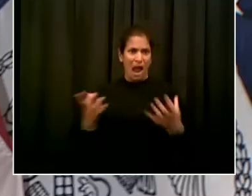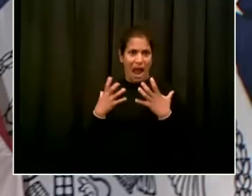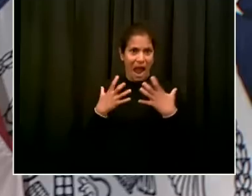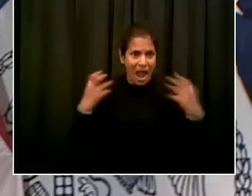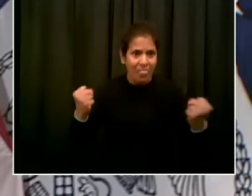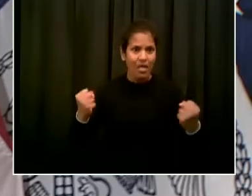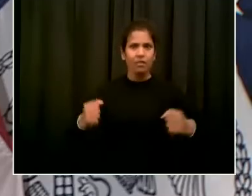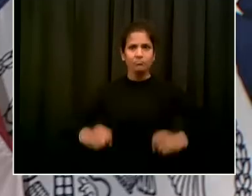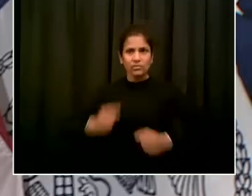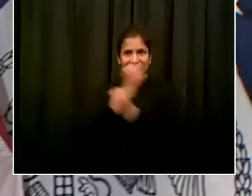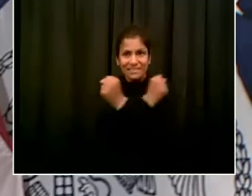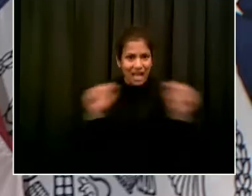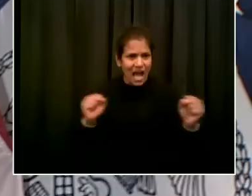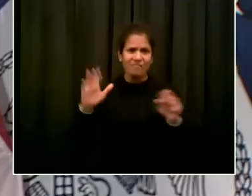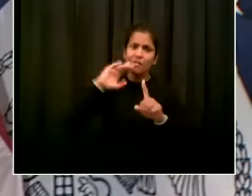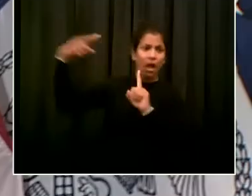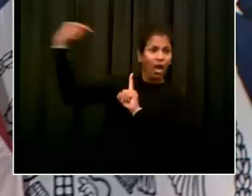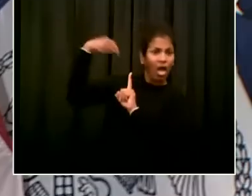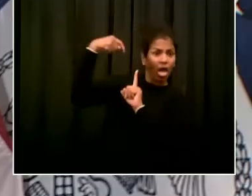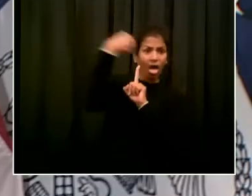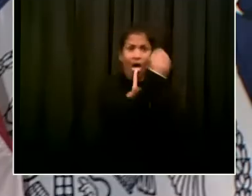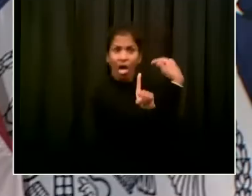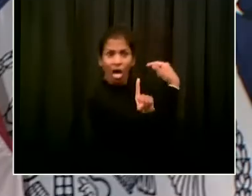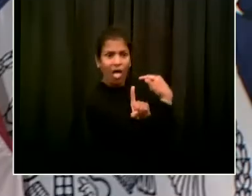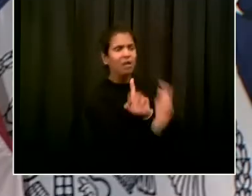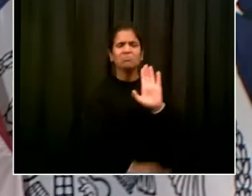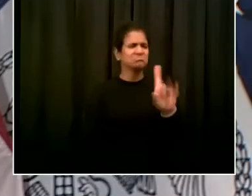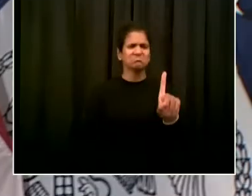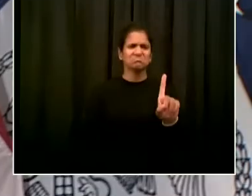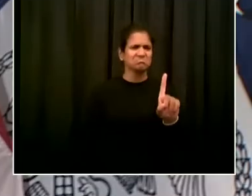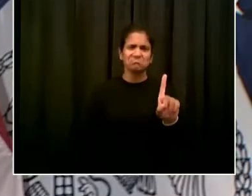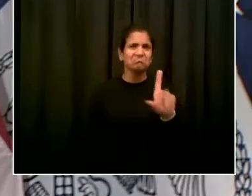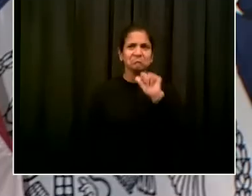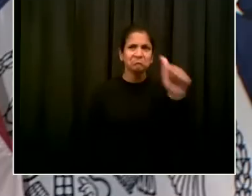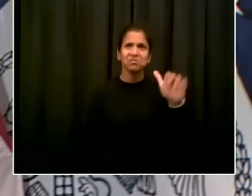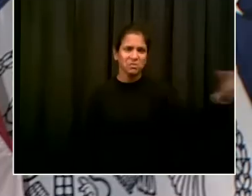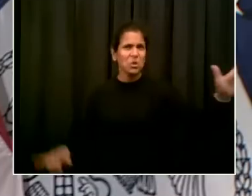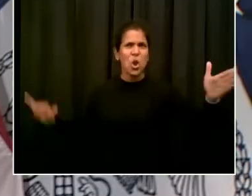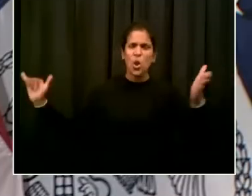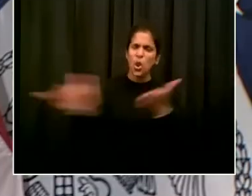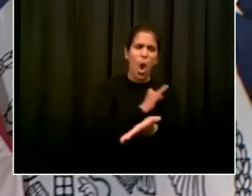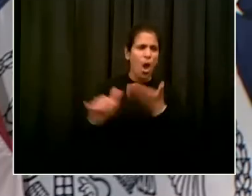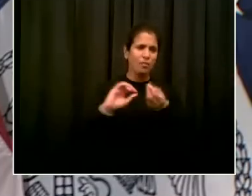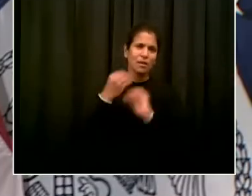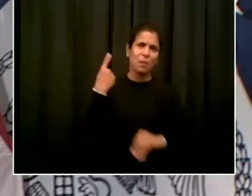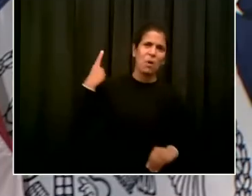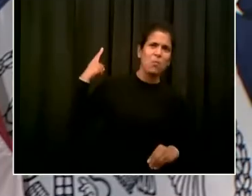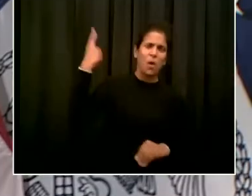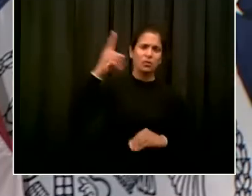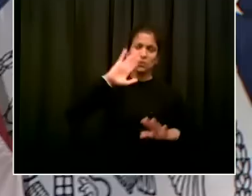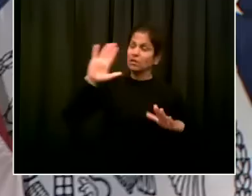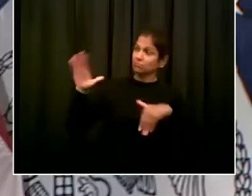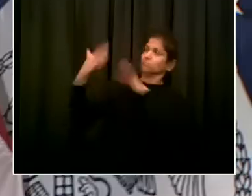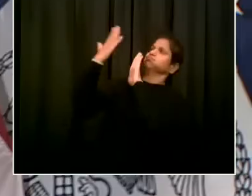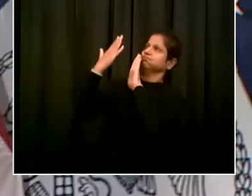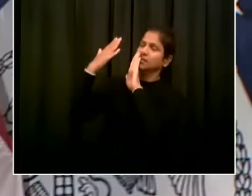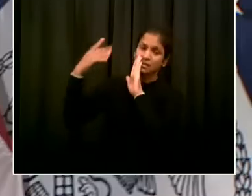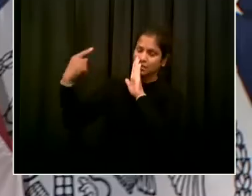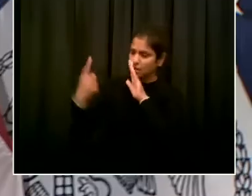OURSELVES AS W NEYORKERS. PLPLNETY OF PEOPLE ARE GOING TO TRYYTO UTP US DODO, WNBUBUT T